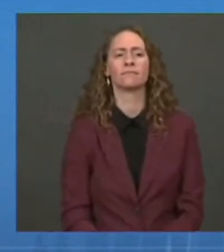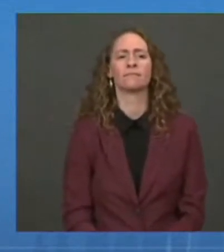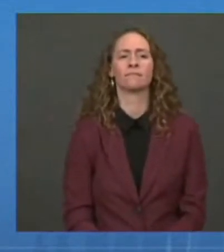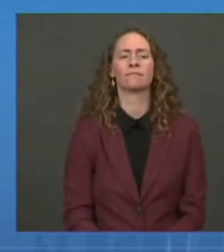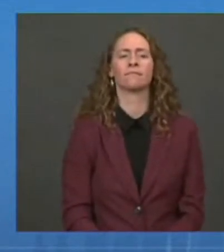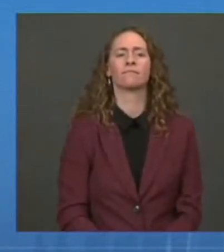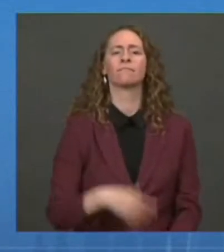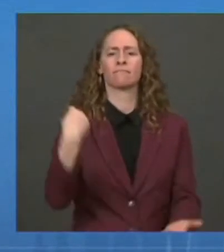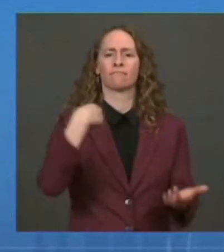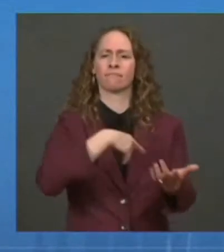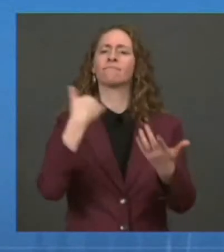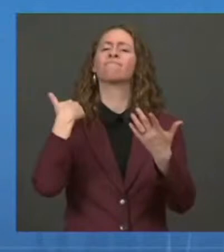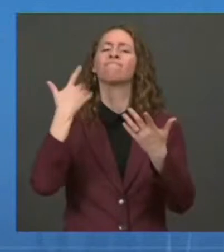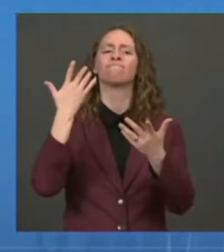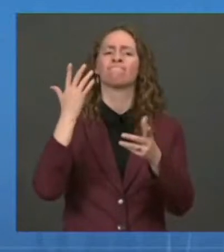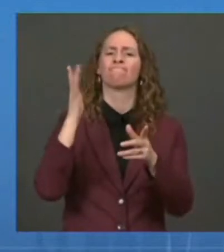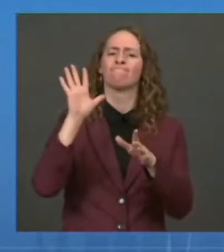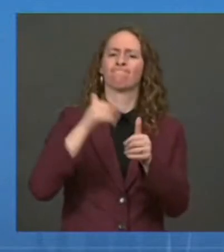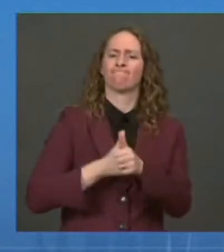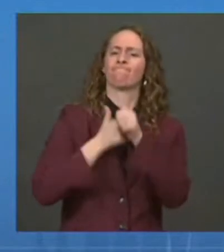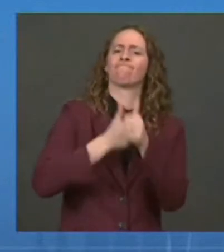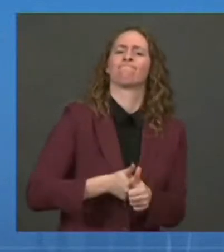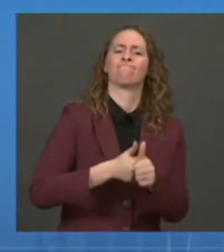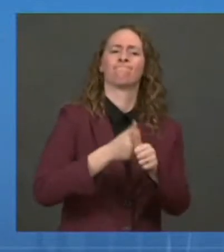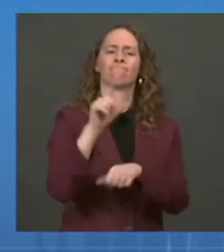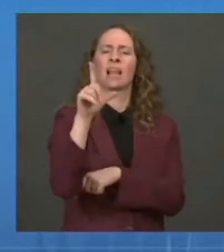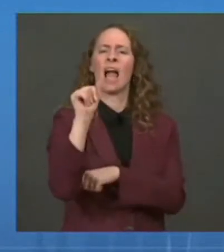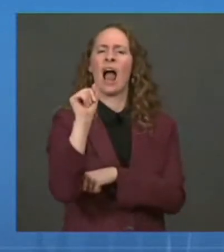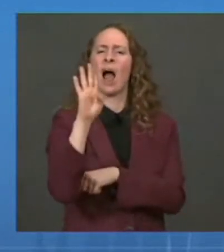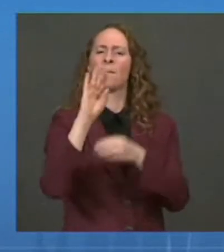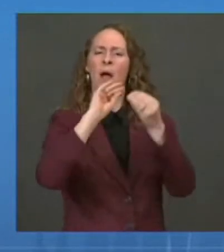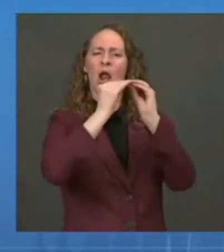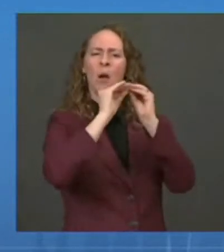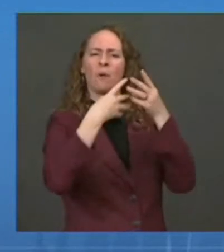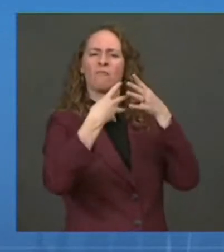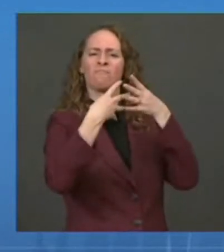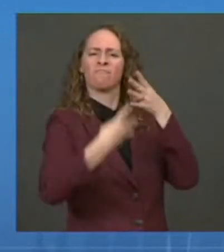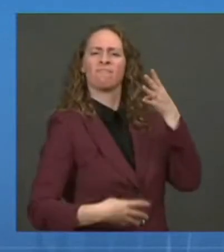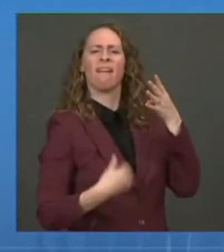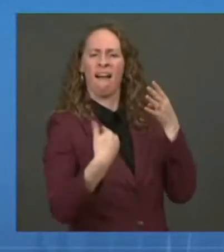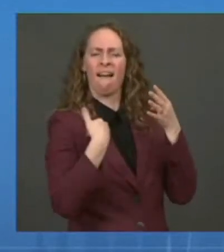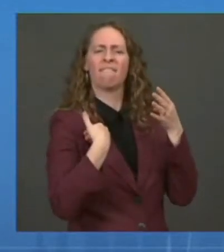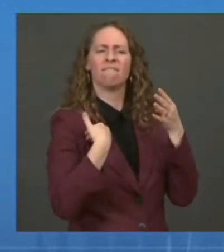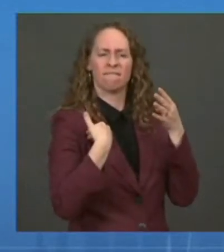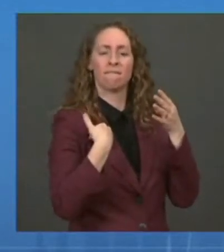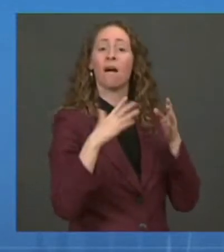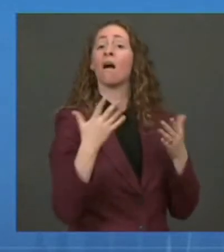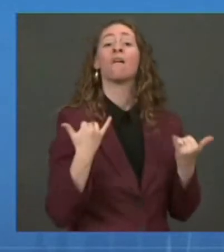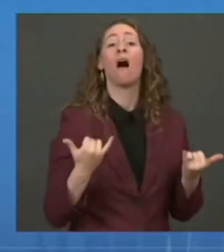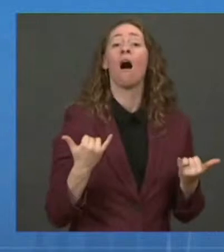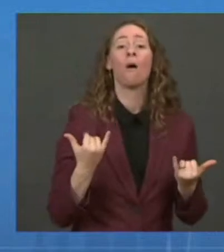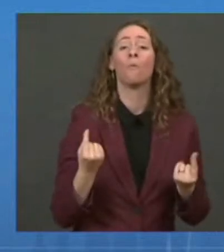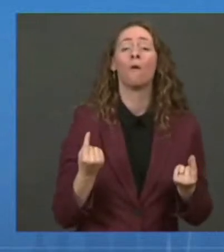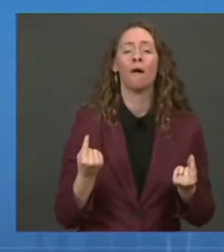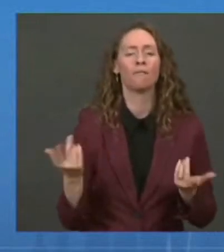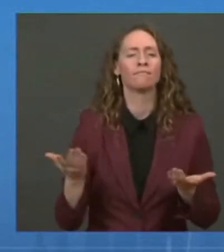INDICATION. THAT WOULD GIVE YOU A LABORATORY PROGRESS NOSESIC OF WHAT YOU MIGHT EXPECT AND THEN